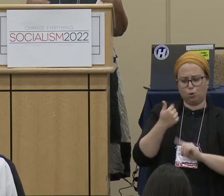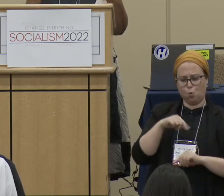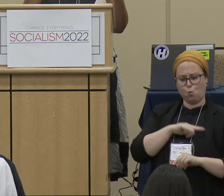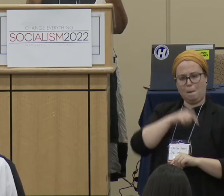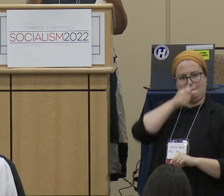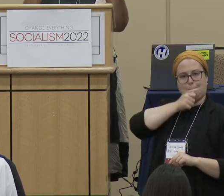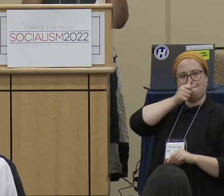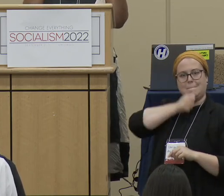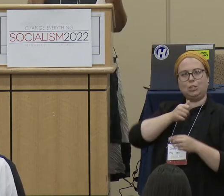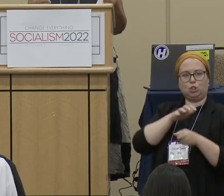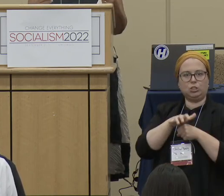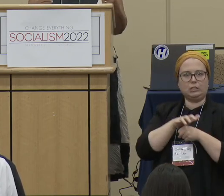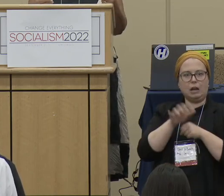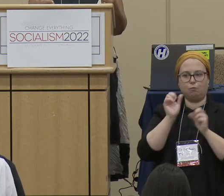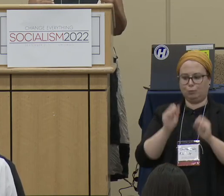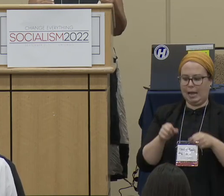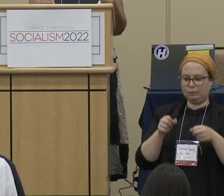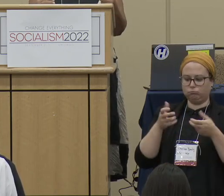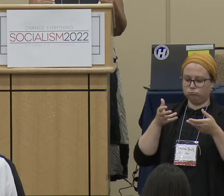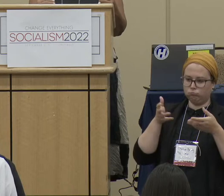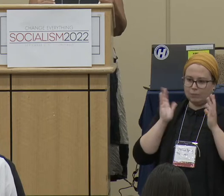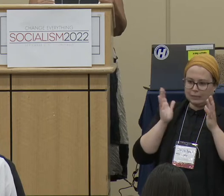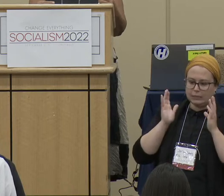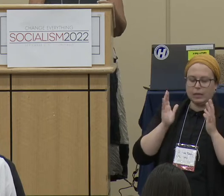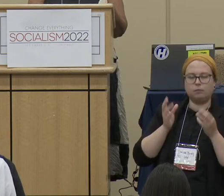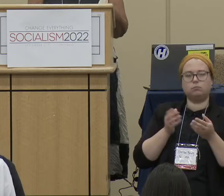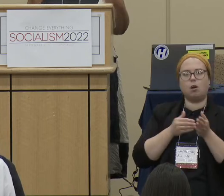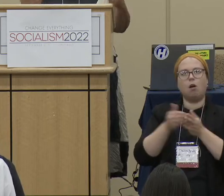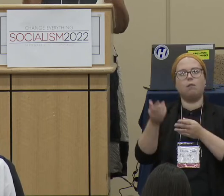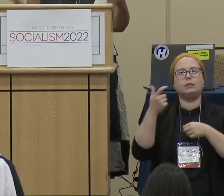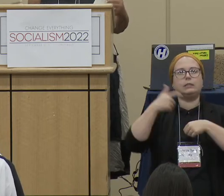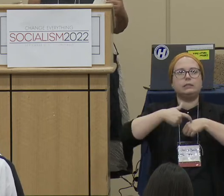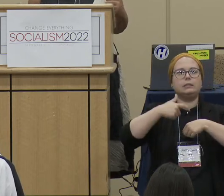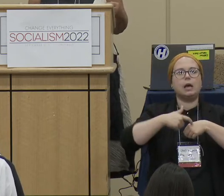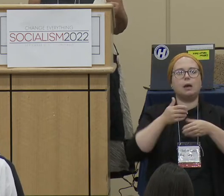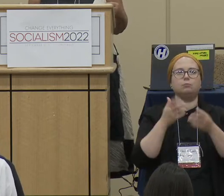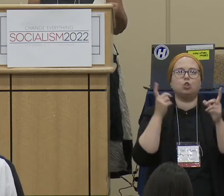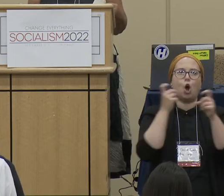can explain their circumstances and we're patient enough to listen, oftentimes complicated understandings of the world